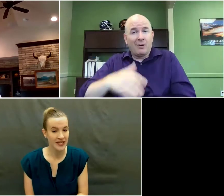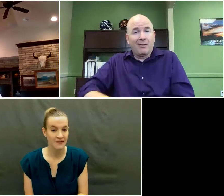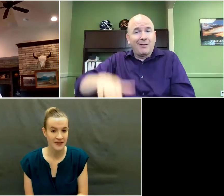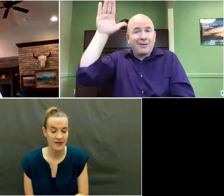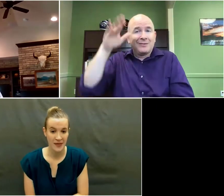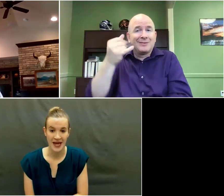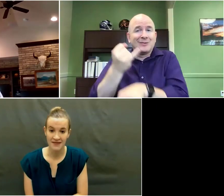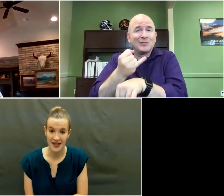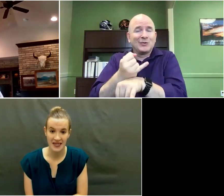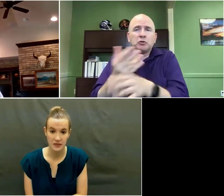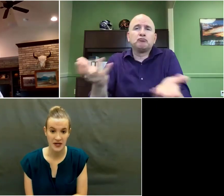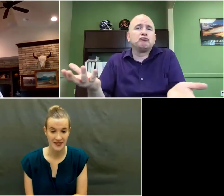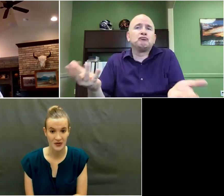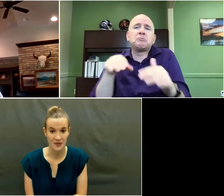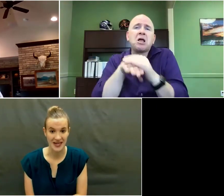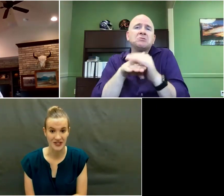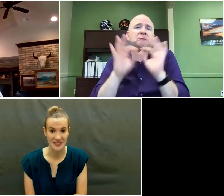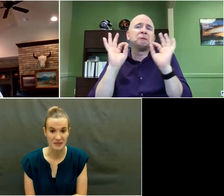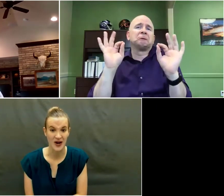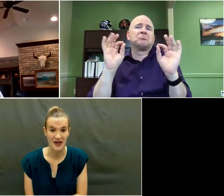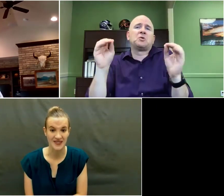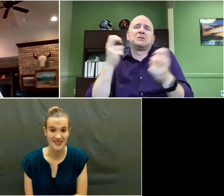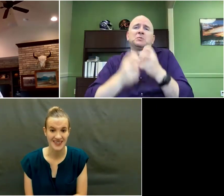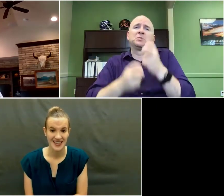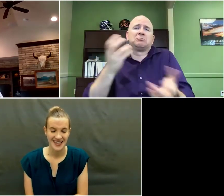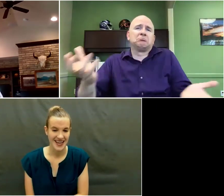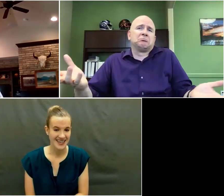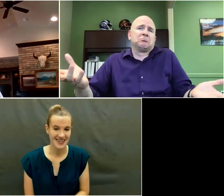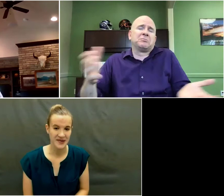the first time in my life that I experienced discrimination and barriers. Like I said, growing